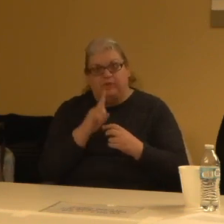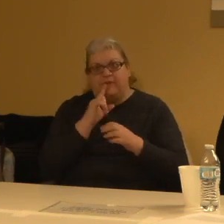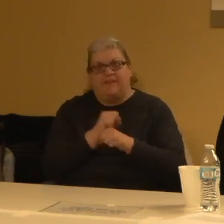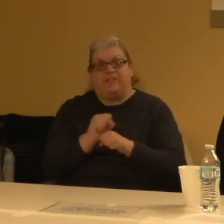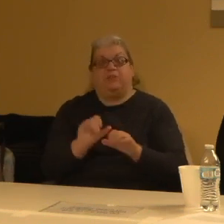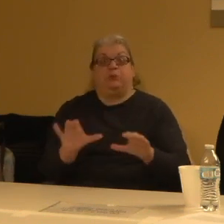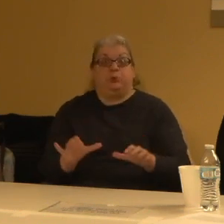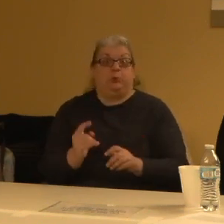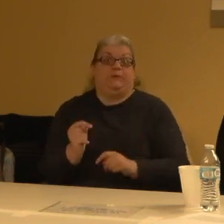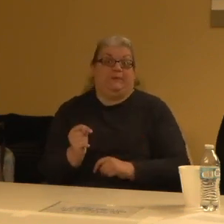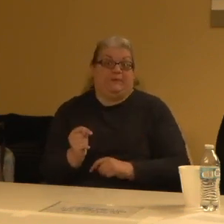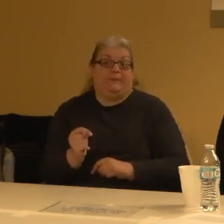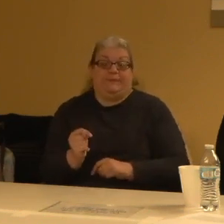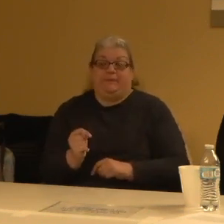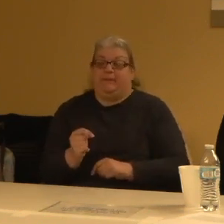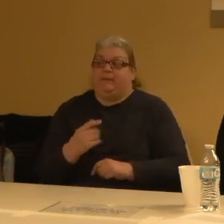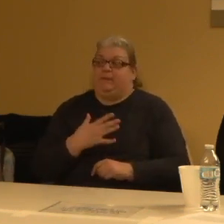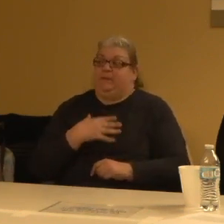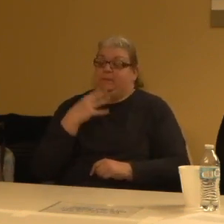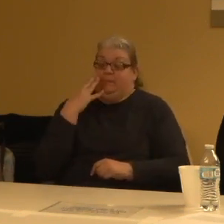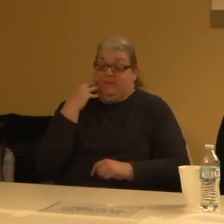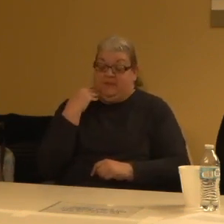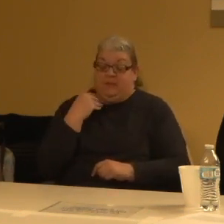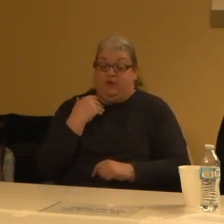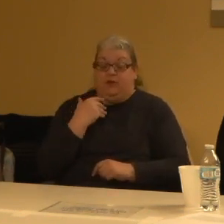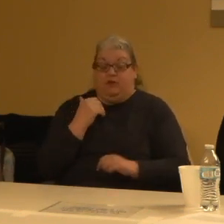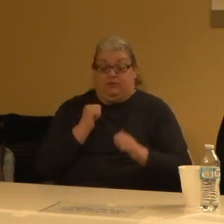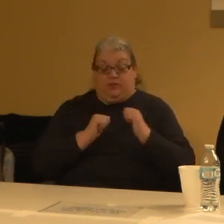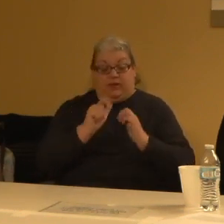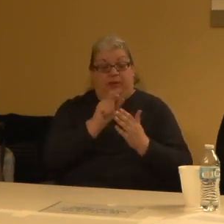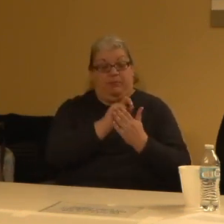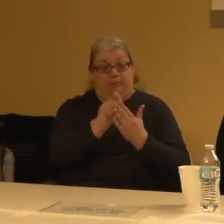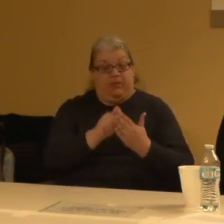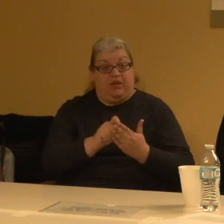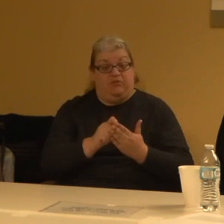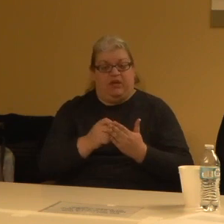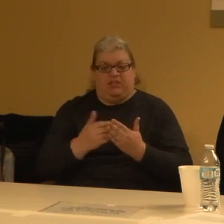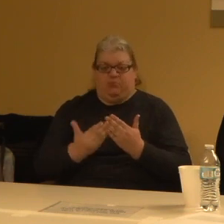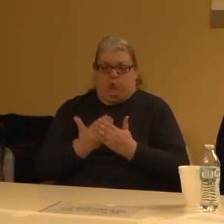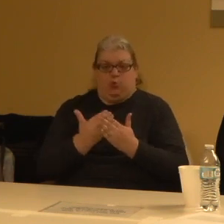In my experience as a playwright in some new play development realities,